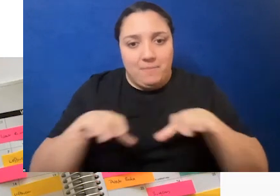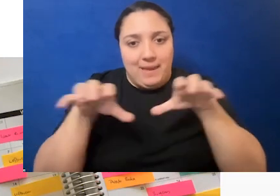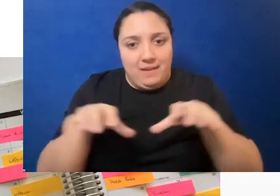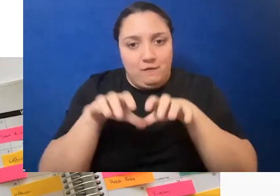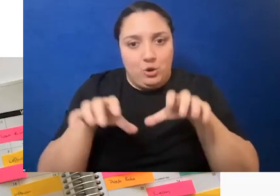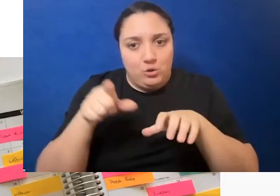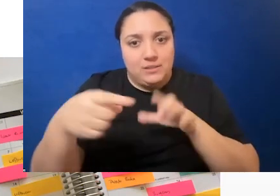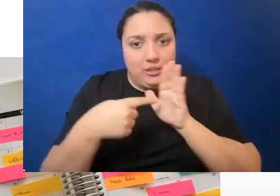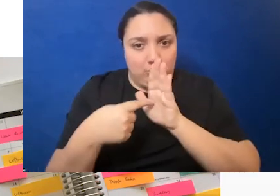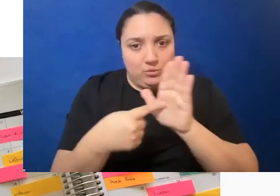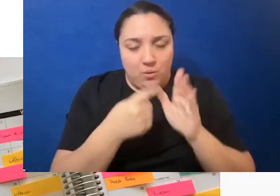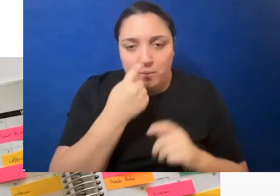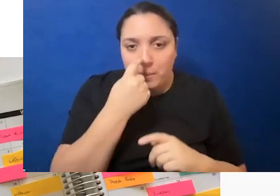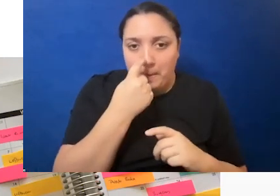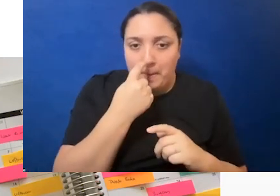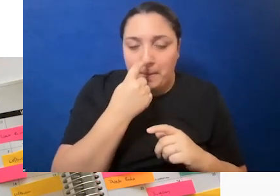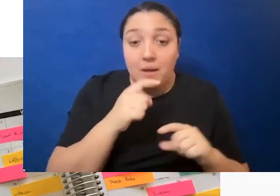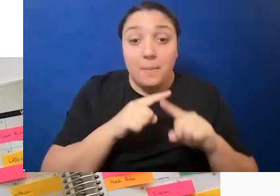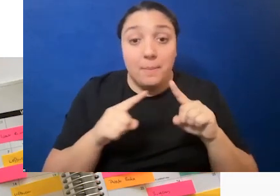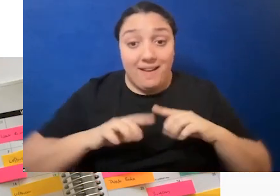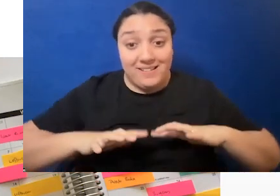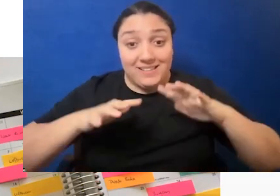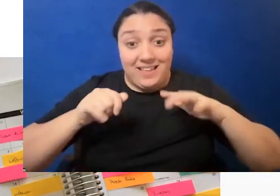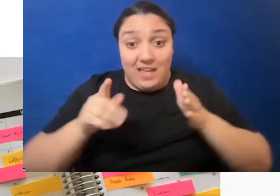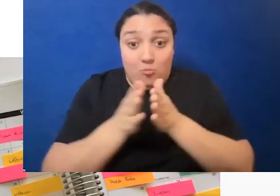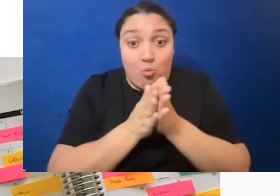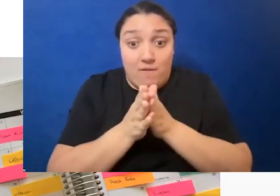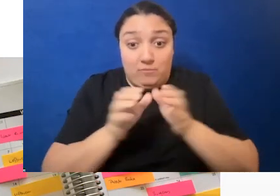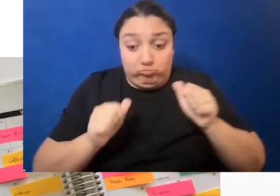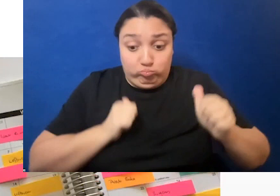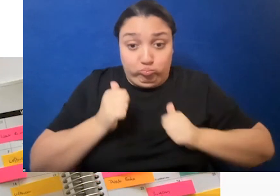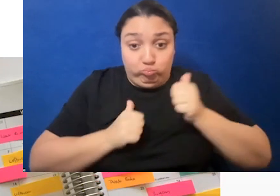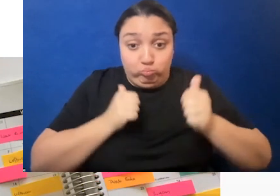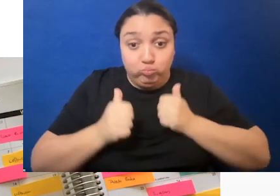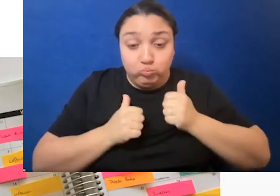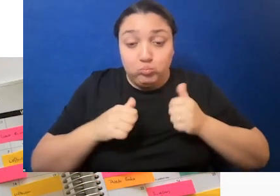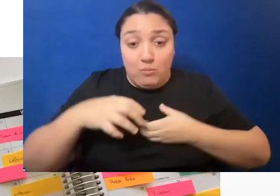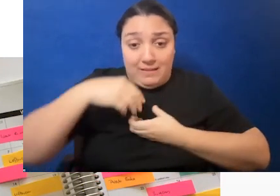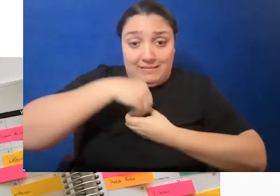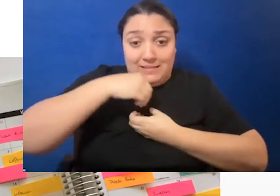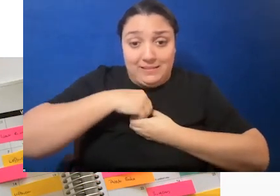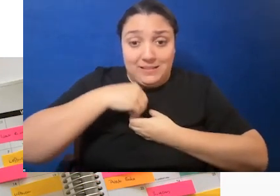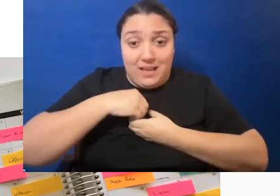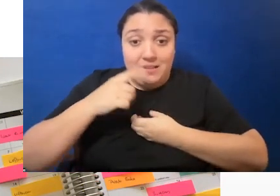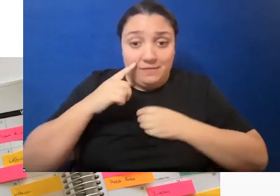SHOWING ANXIOUS BEHAVIORS. ANXIETY MOTIVATES US FOR ACTION.